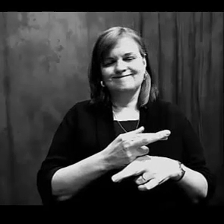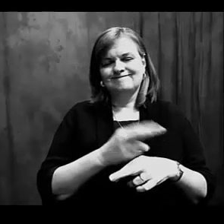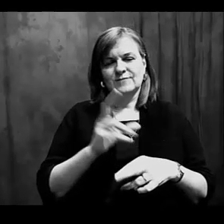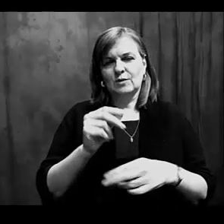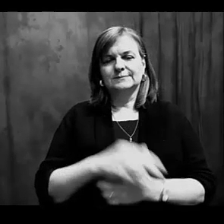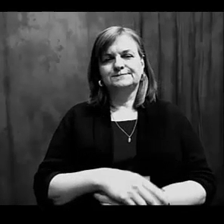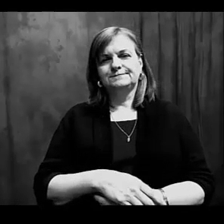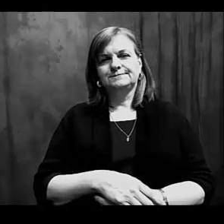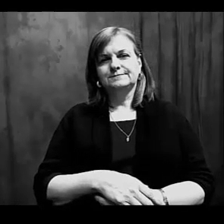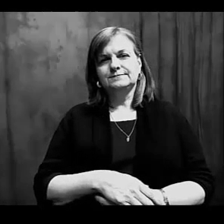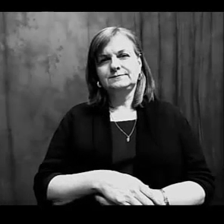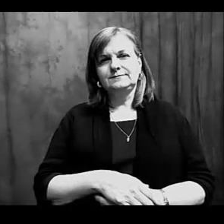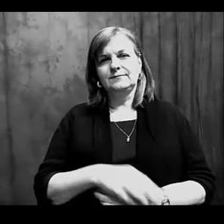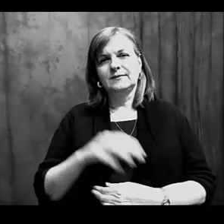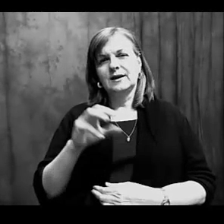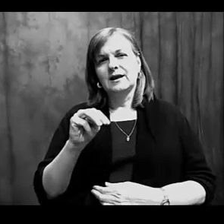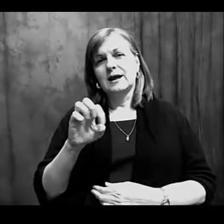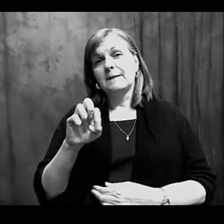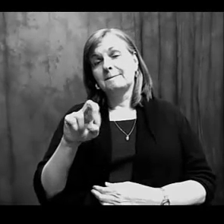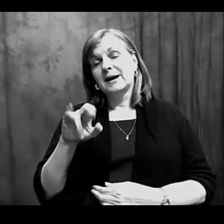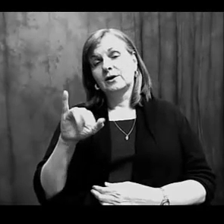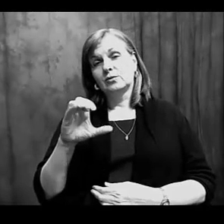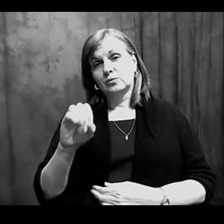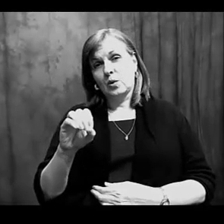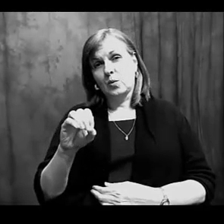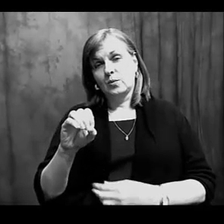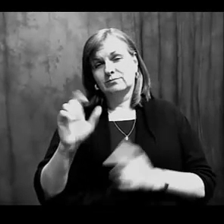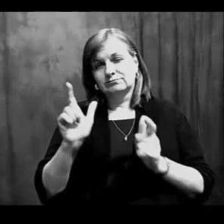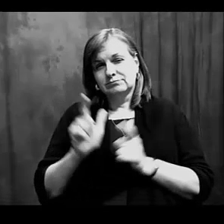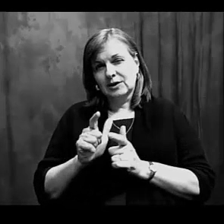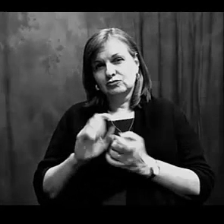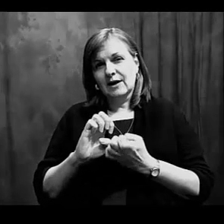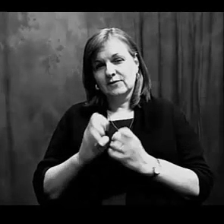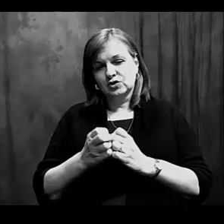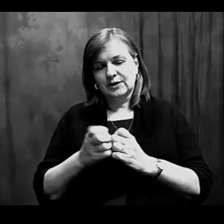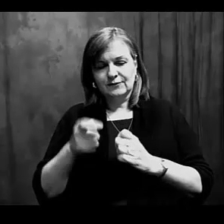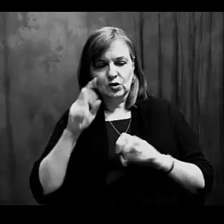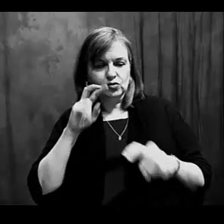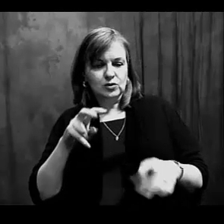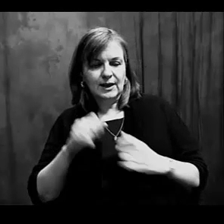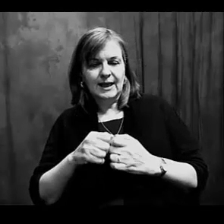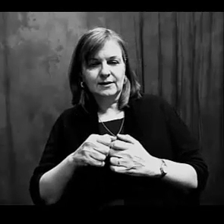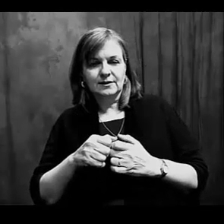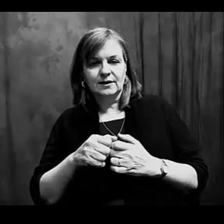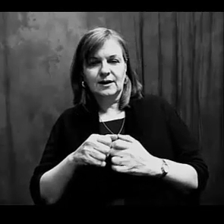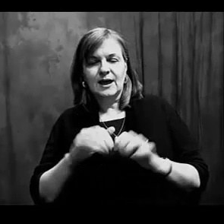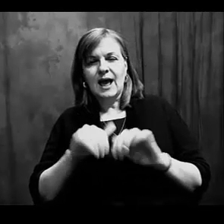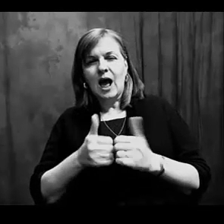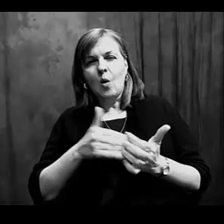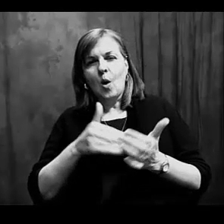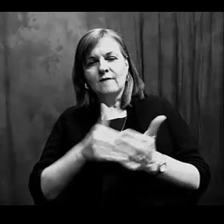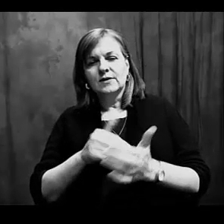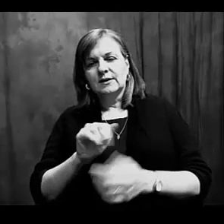so what we have to think about in microevolution is we're gonna look at frequency of alleles